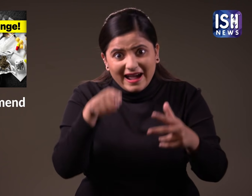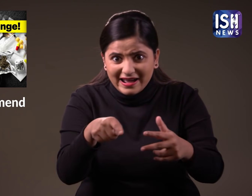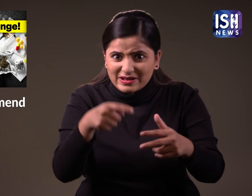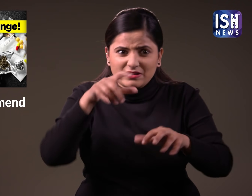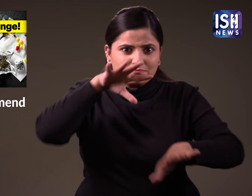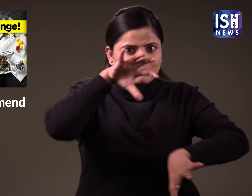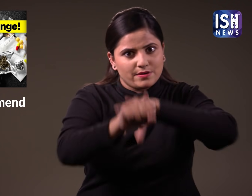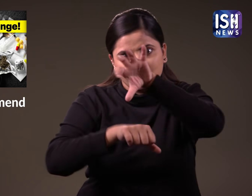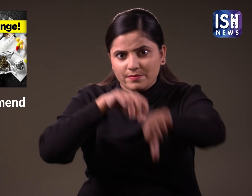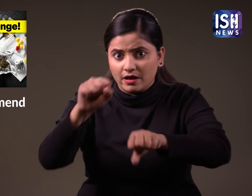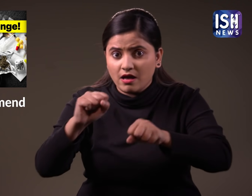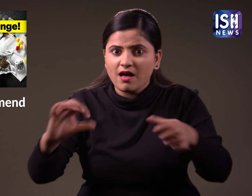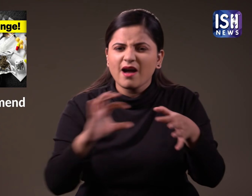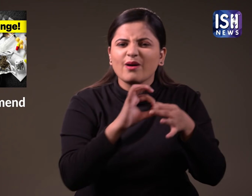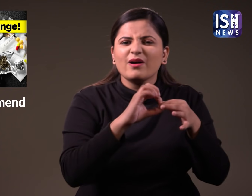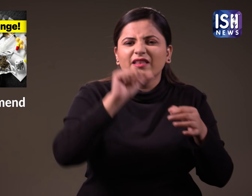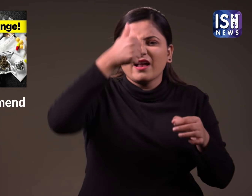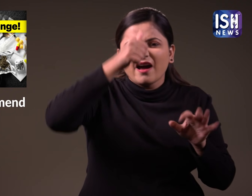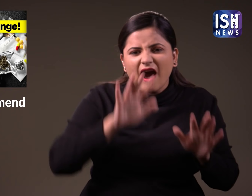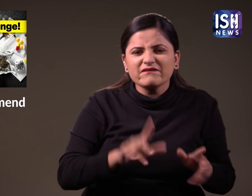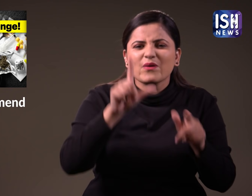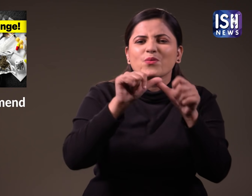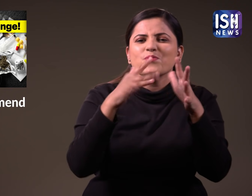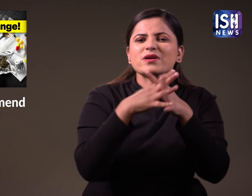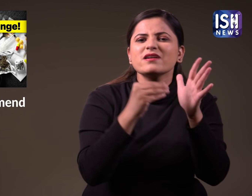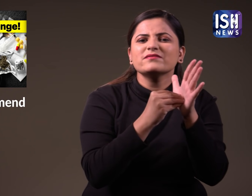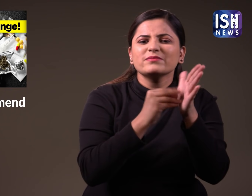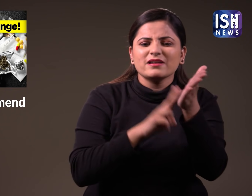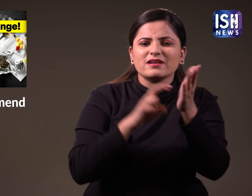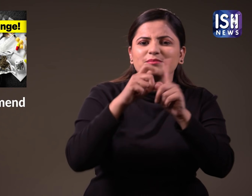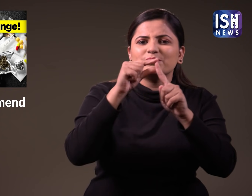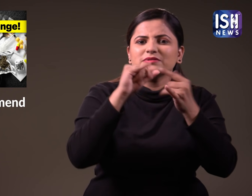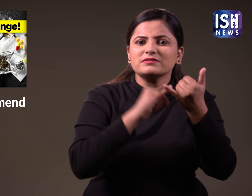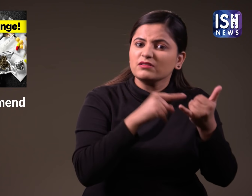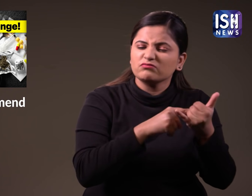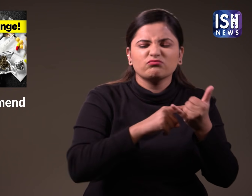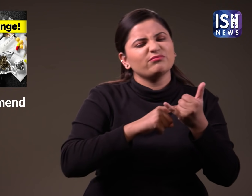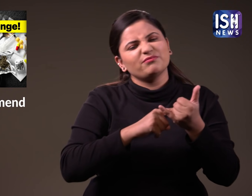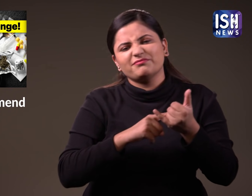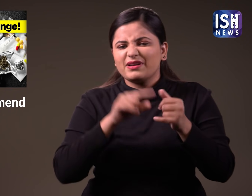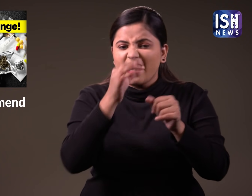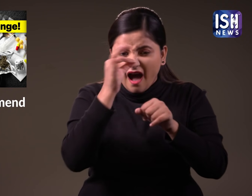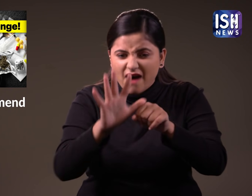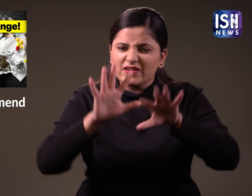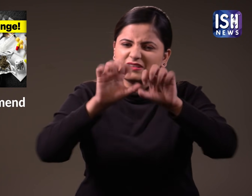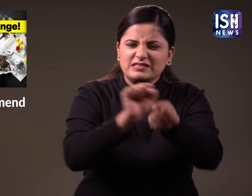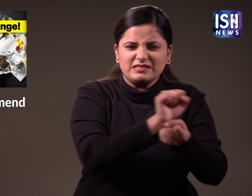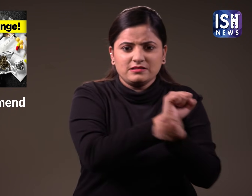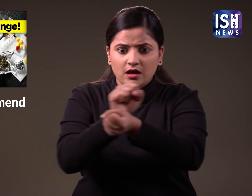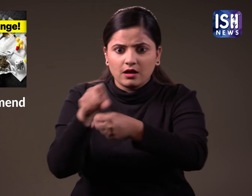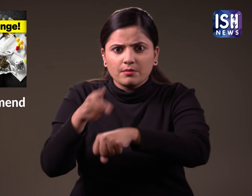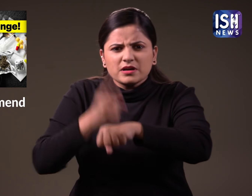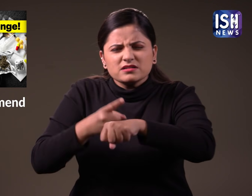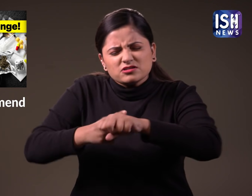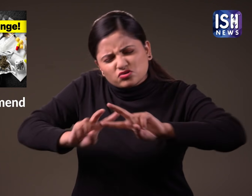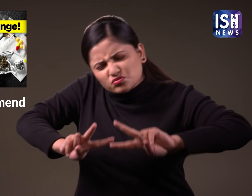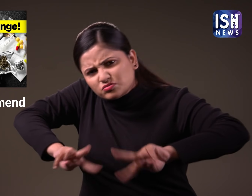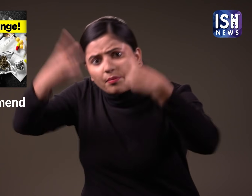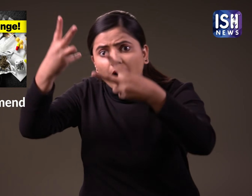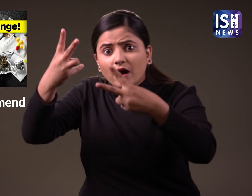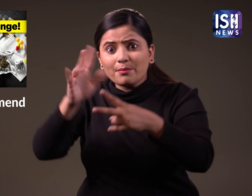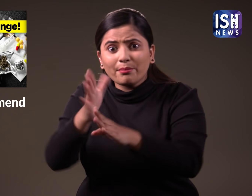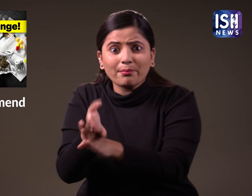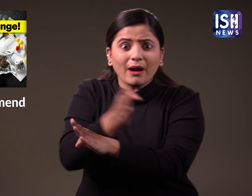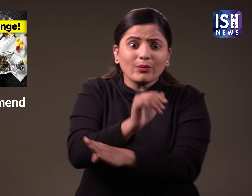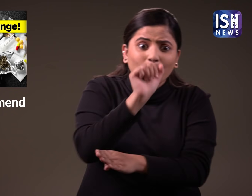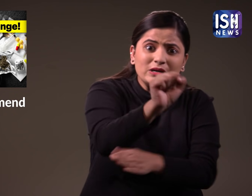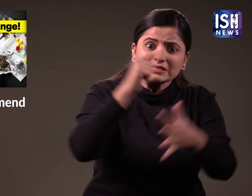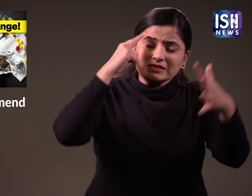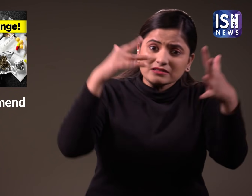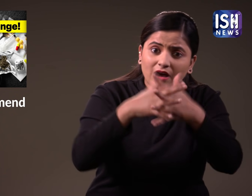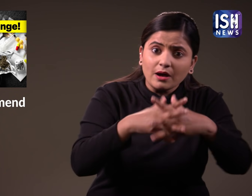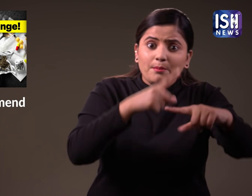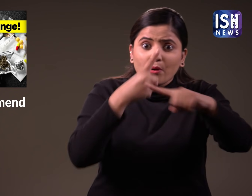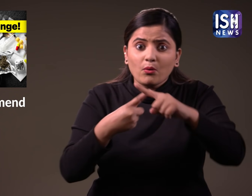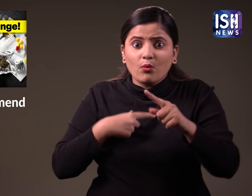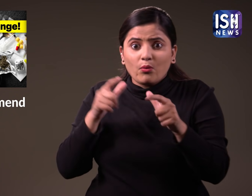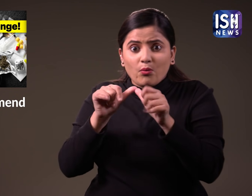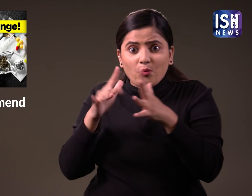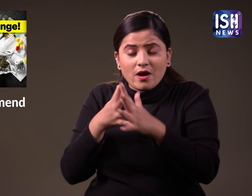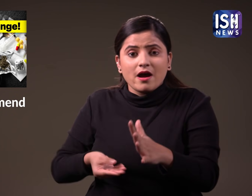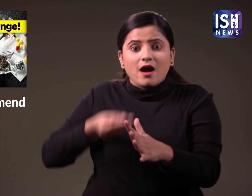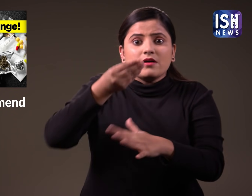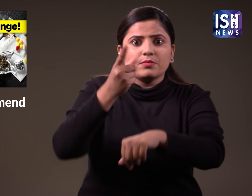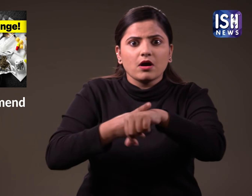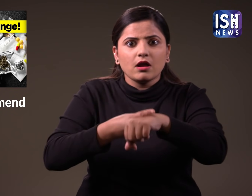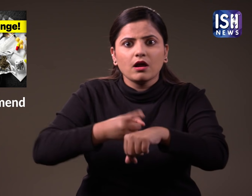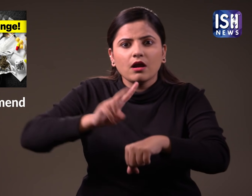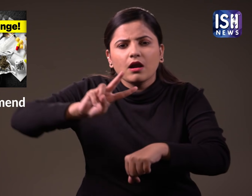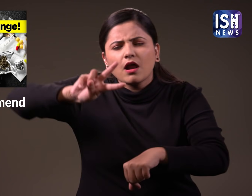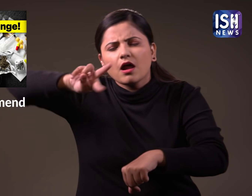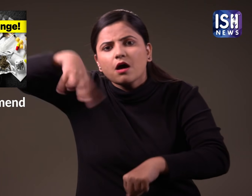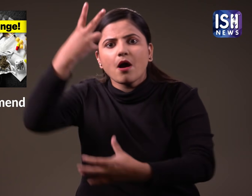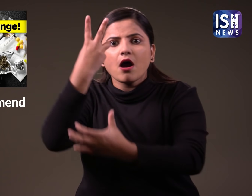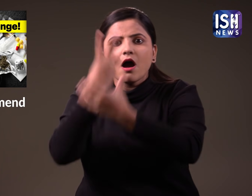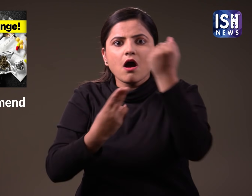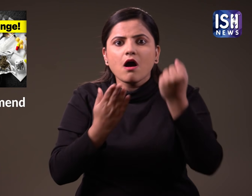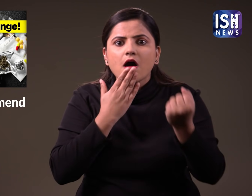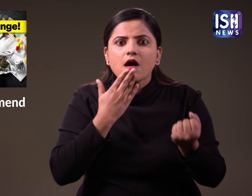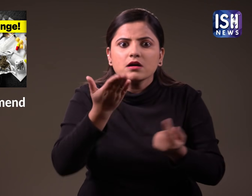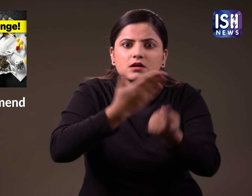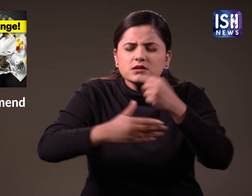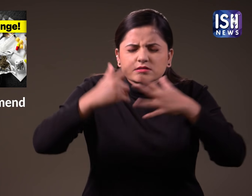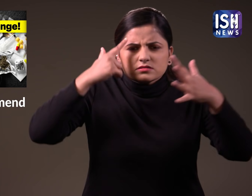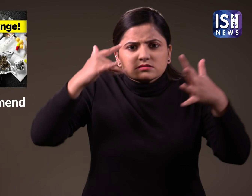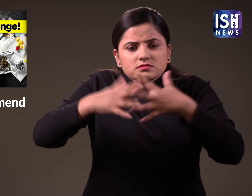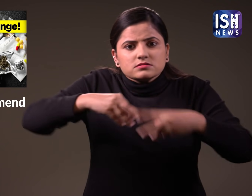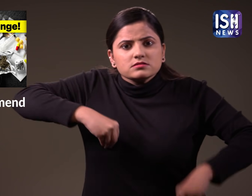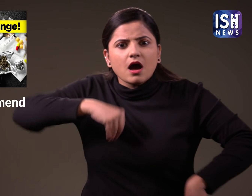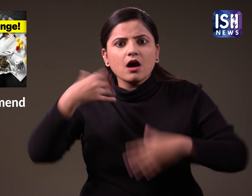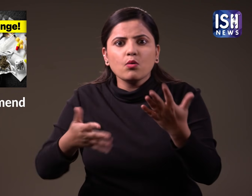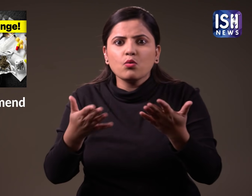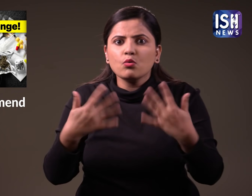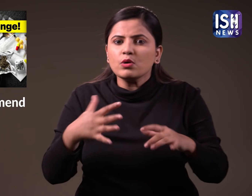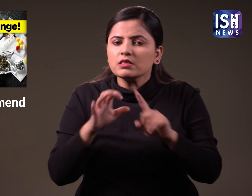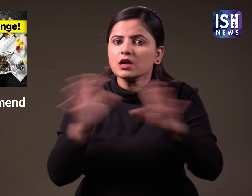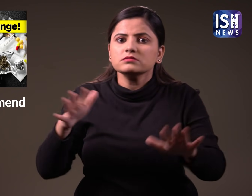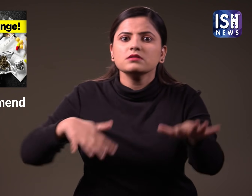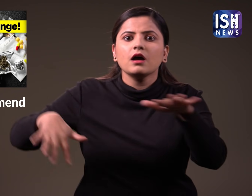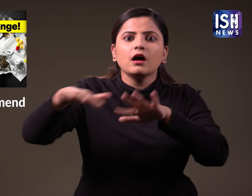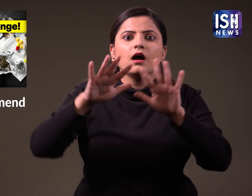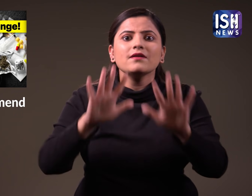When these people who are already stressed are caught, they suffer more as NDPS law is very strict.